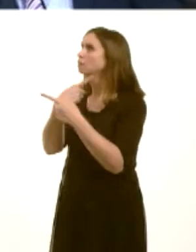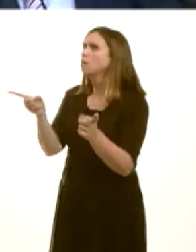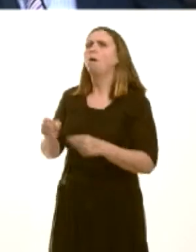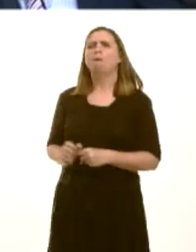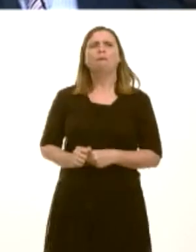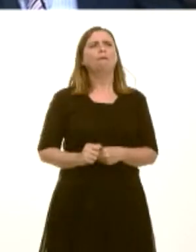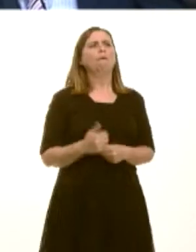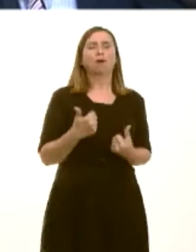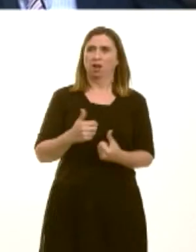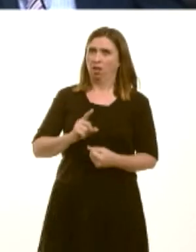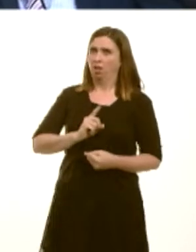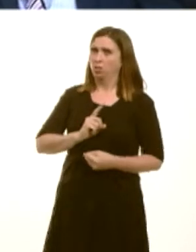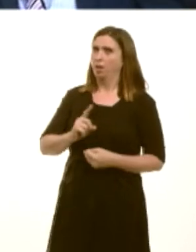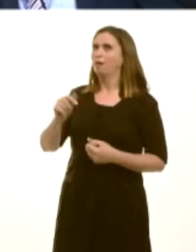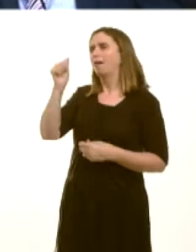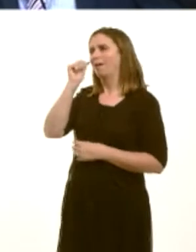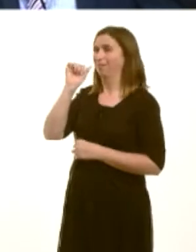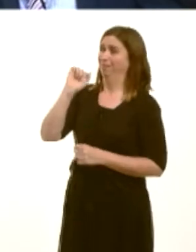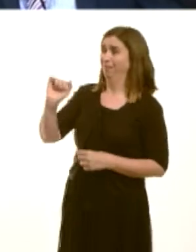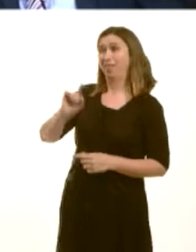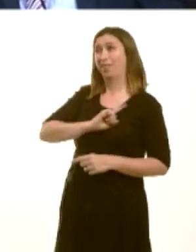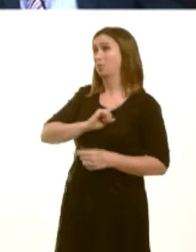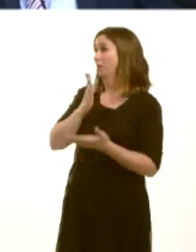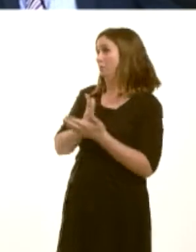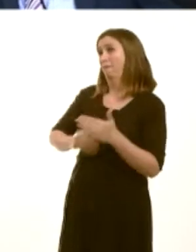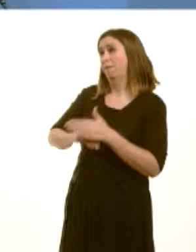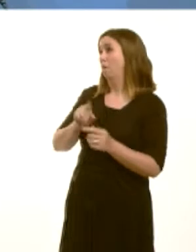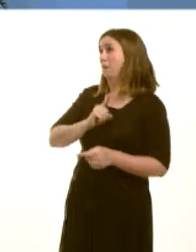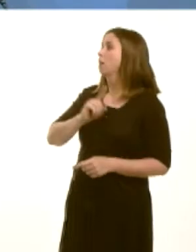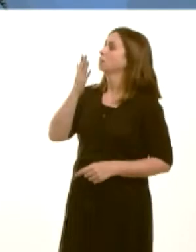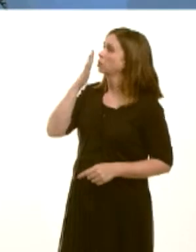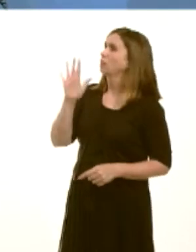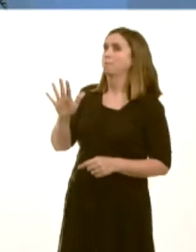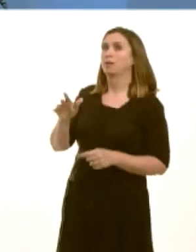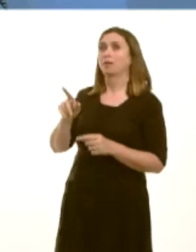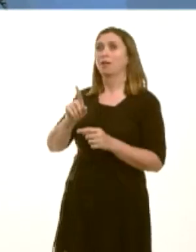be charitable, despite there being an election comingóbecause he helped to rectify the breach